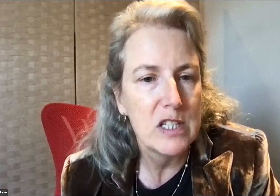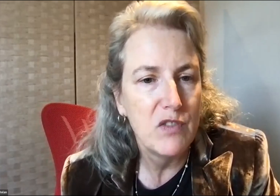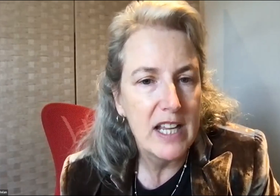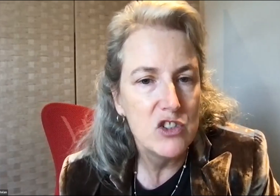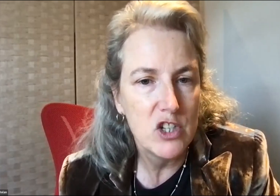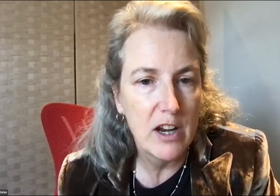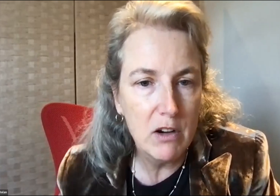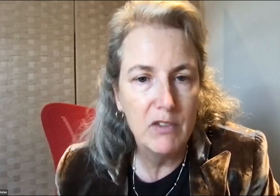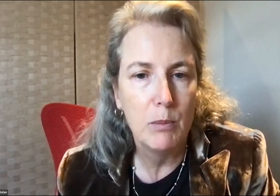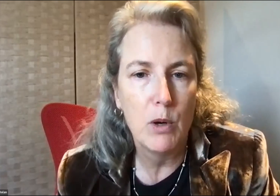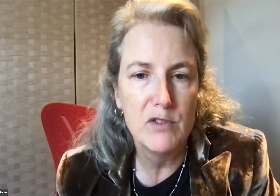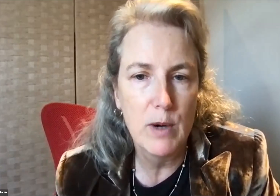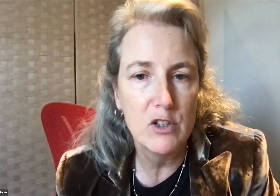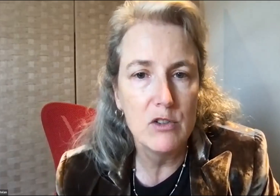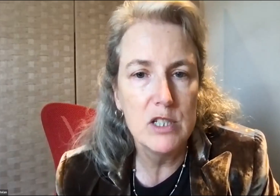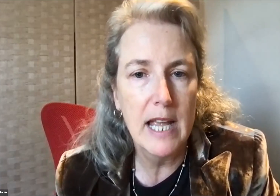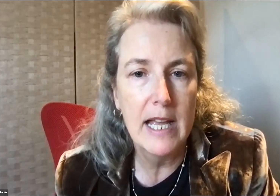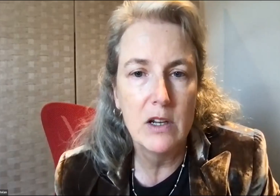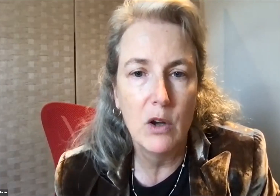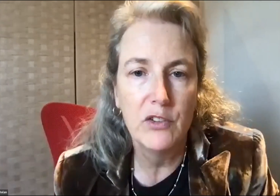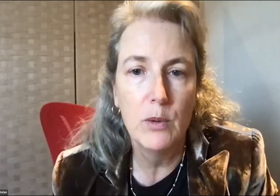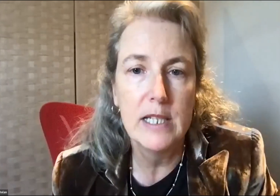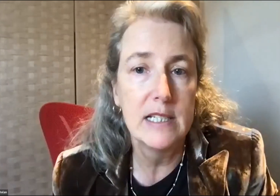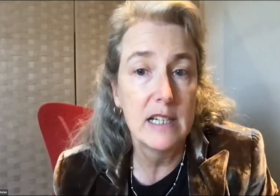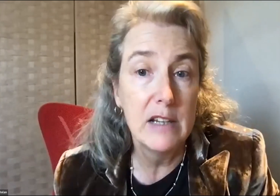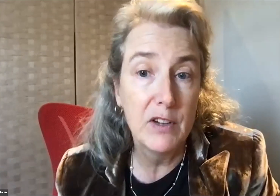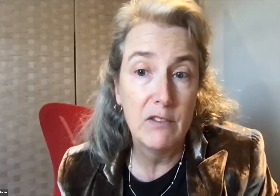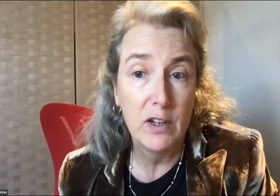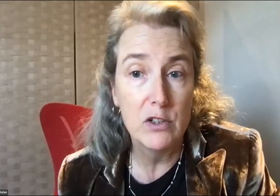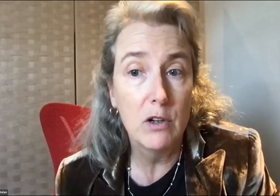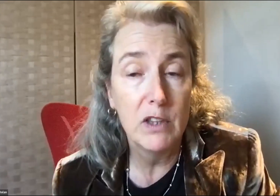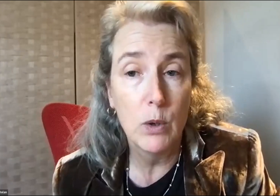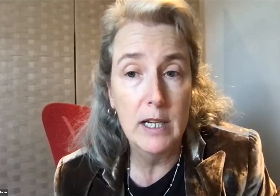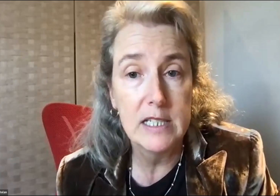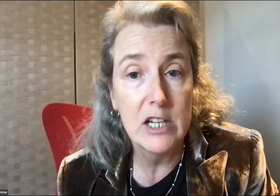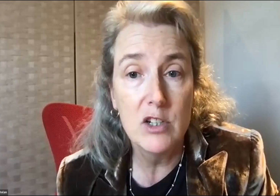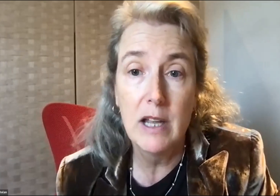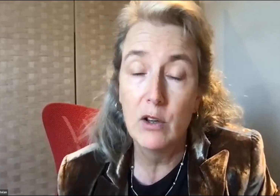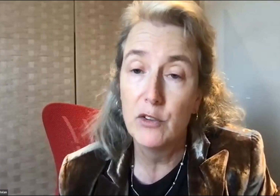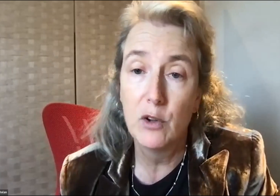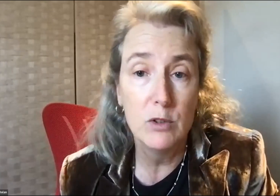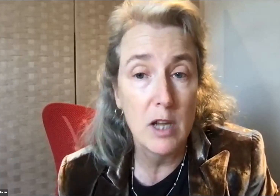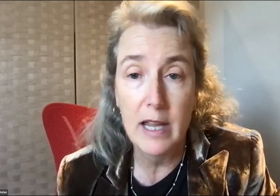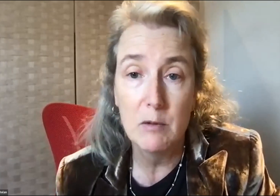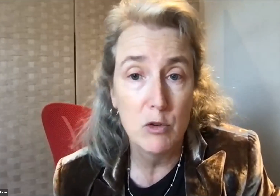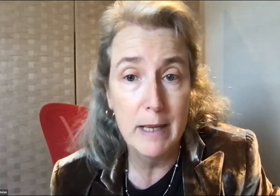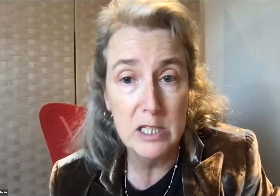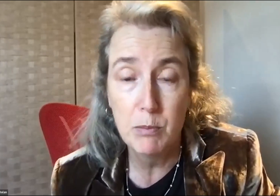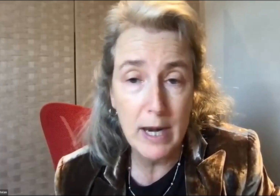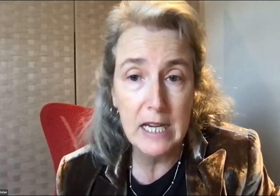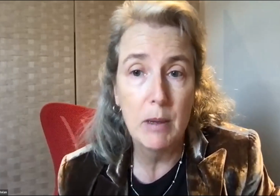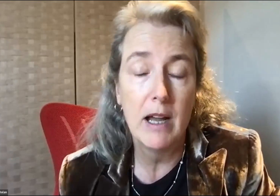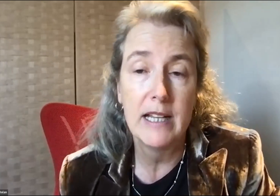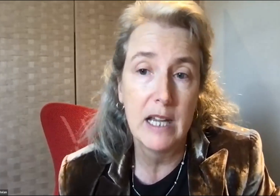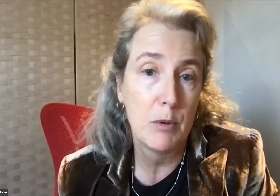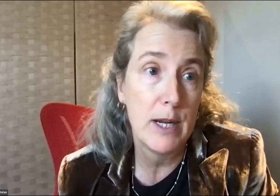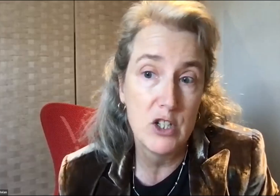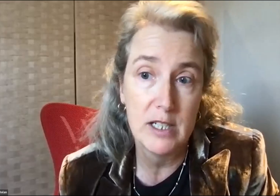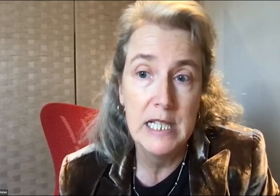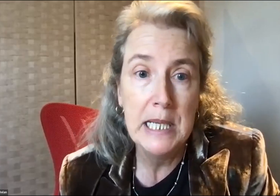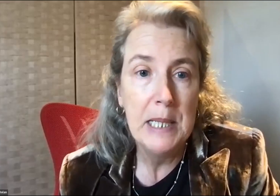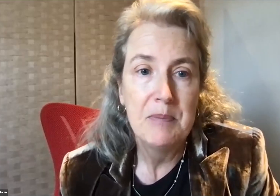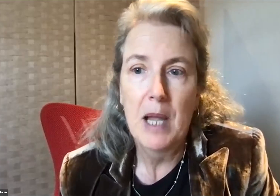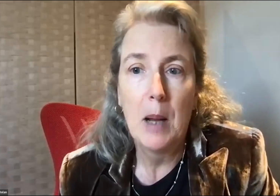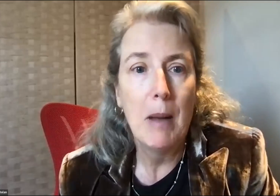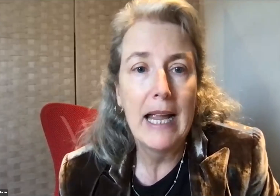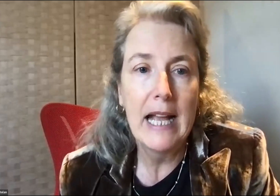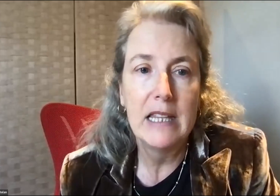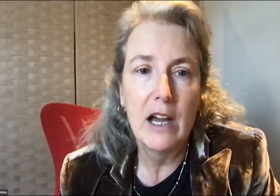Jane serves as vice chair of the Board of Directors, and also is a submission funder of the organization, and also a tremendous brain behind the operation.